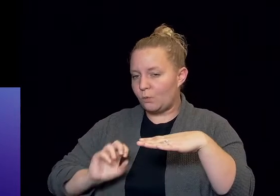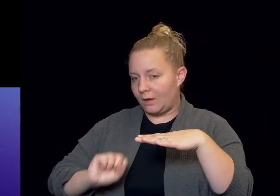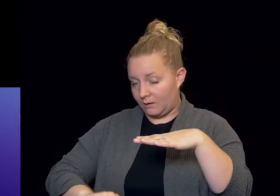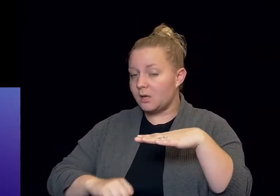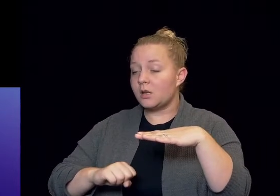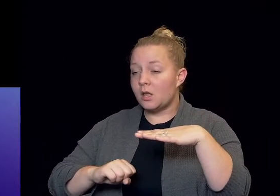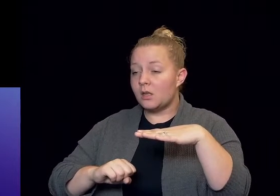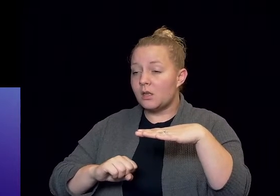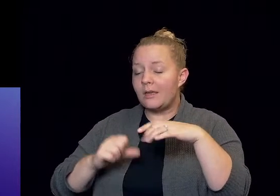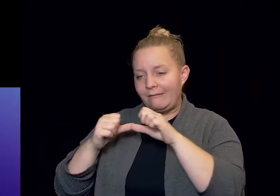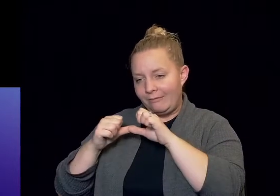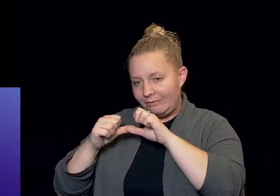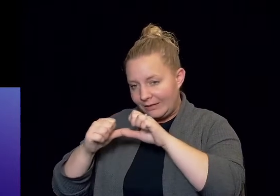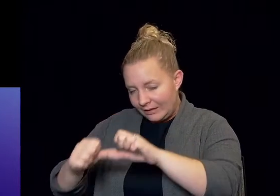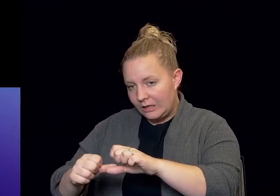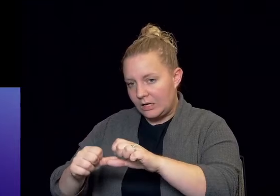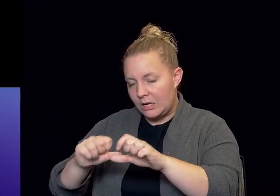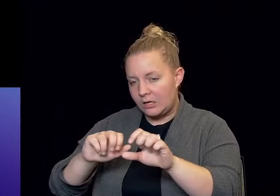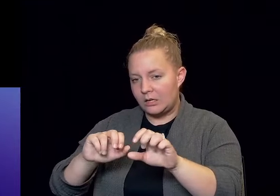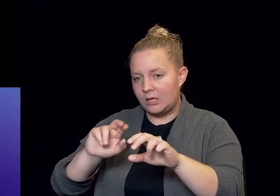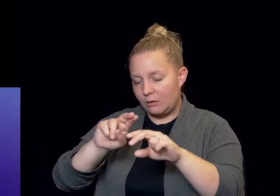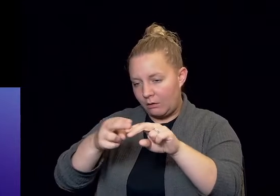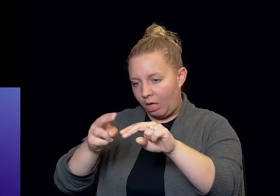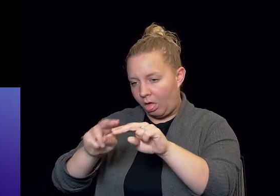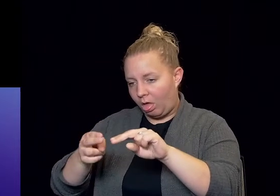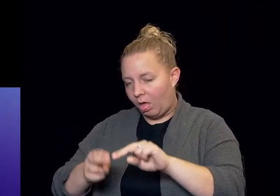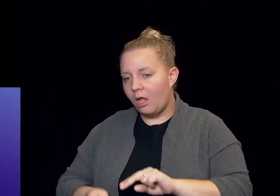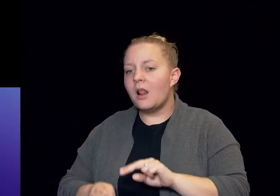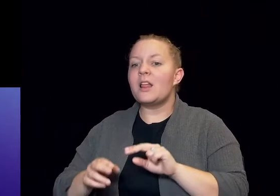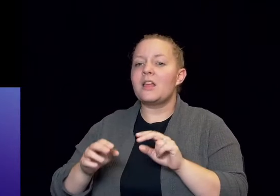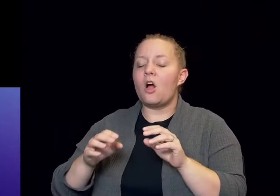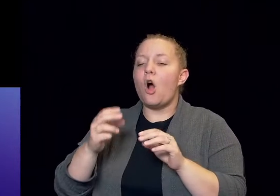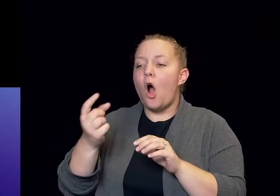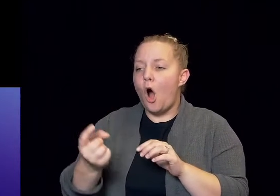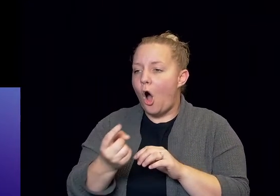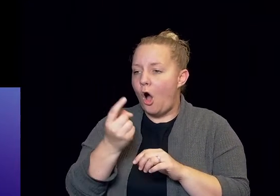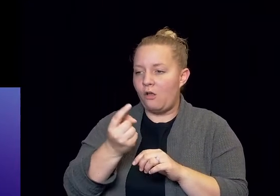and then just continue down but make sure that you always go into simplest form. And then down below,